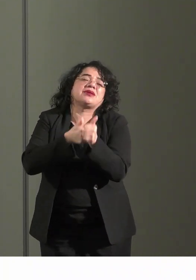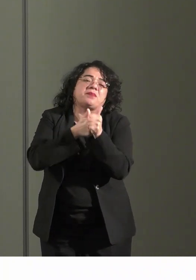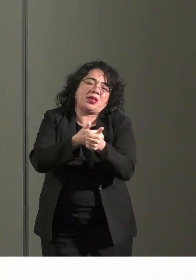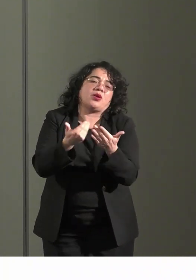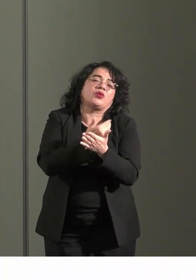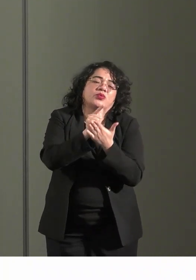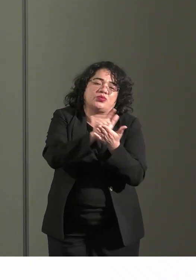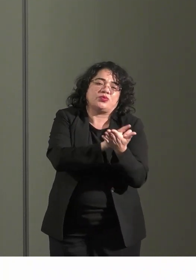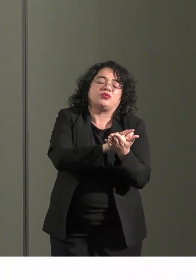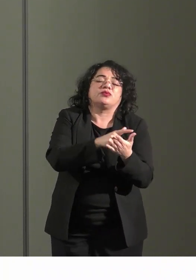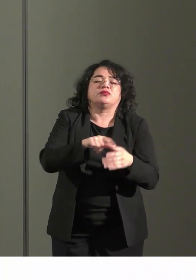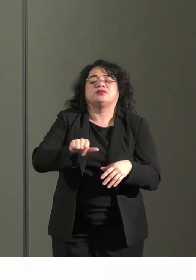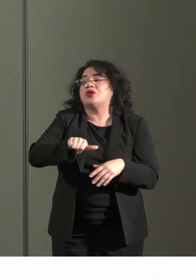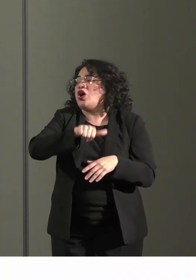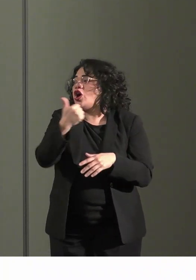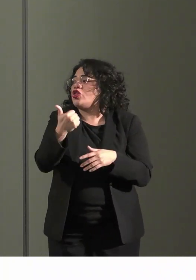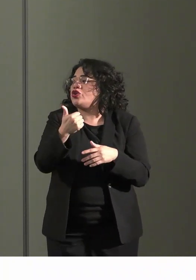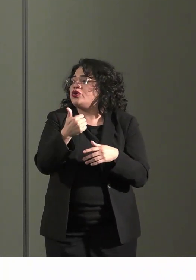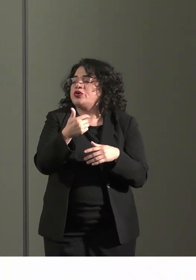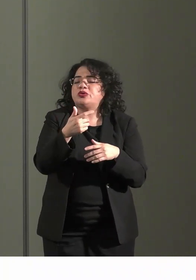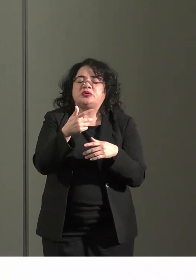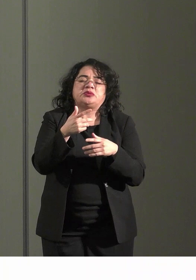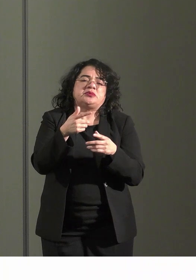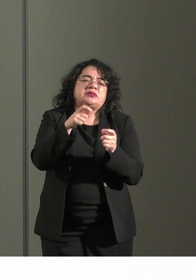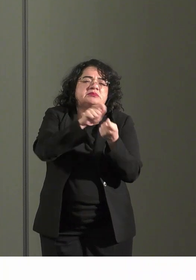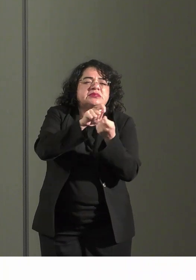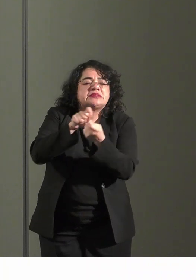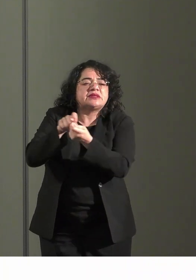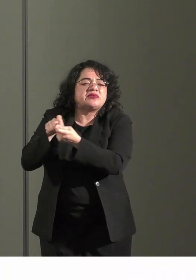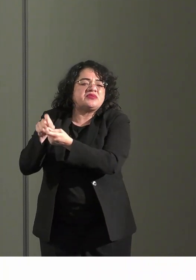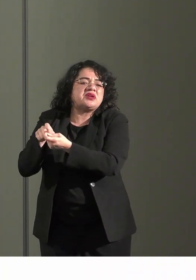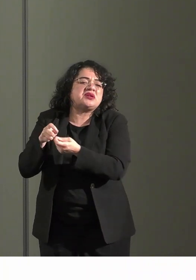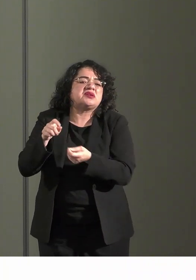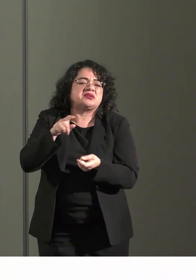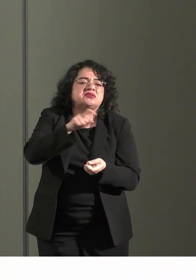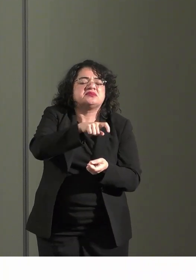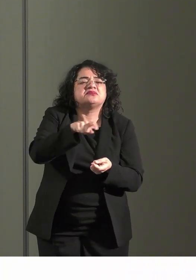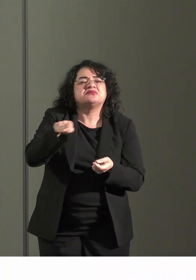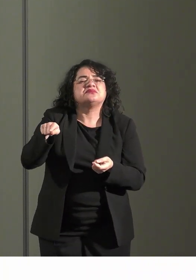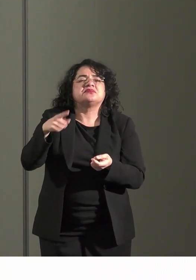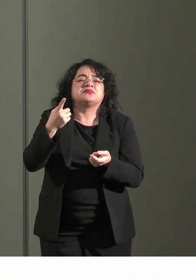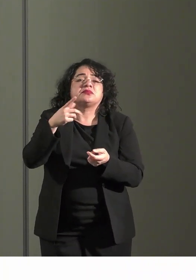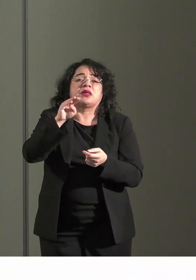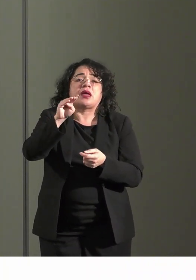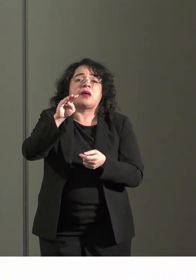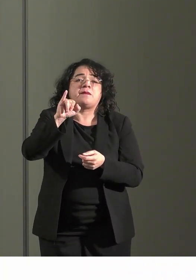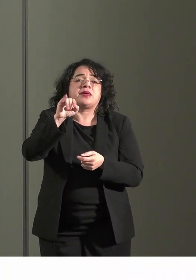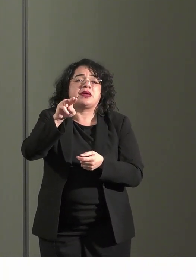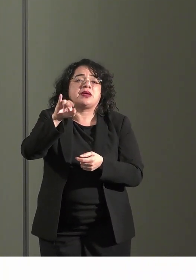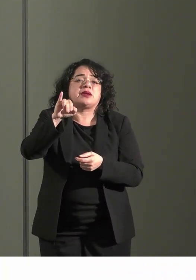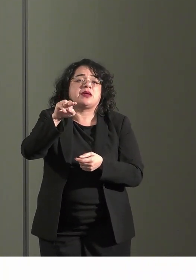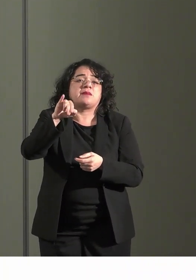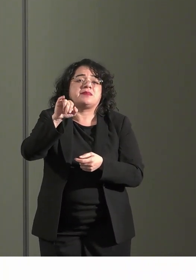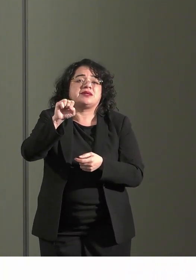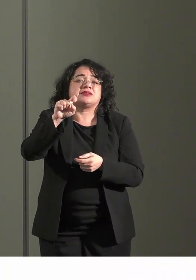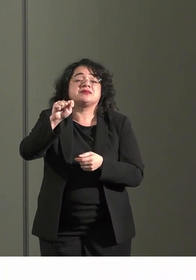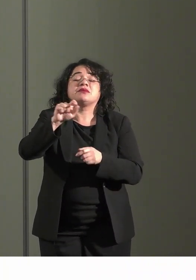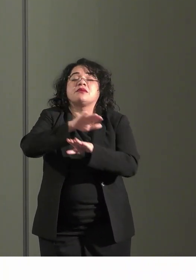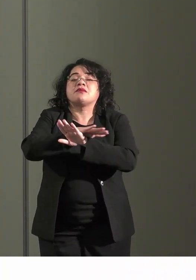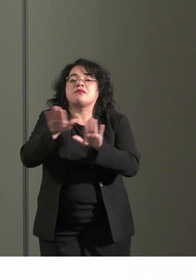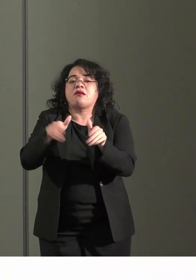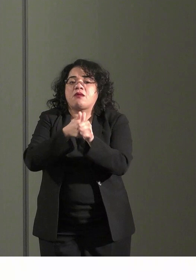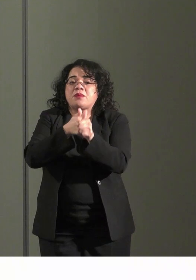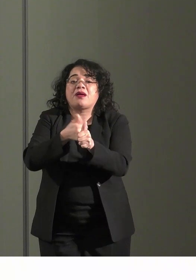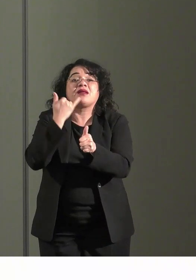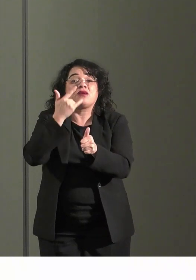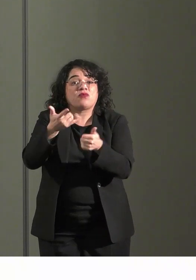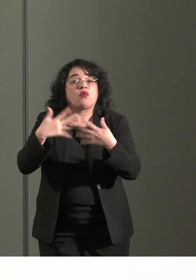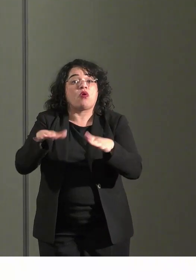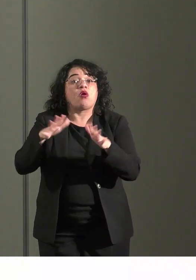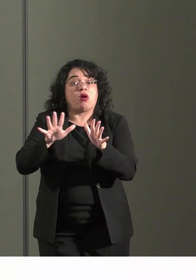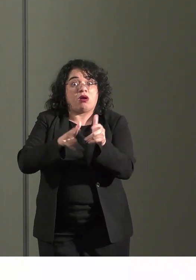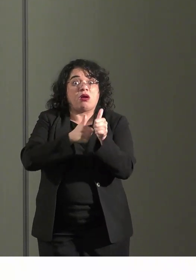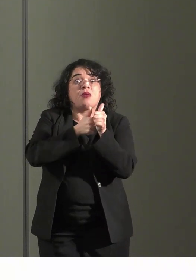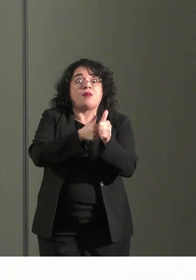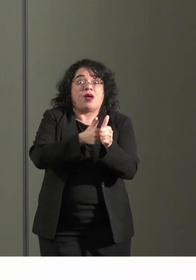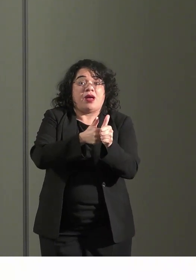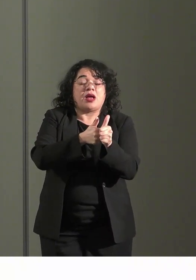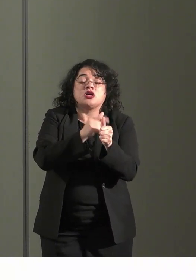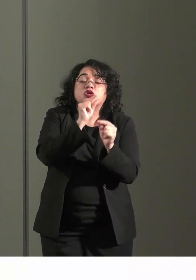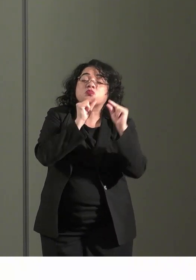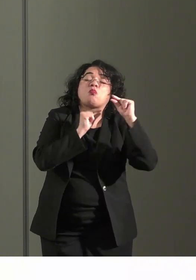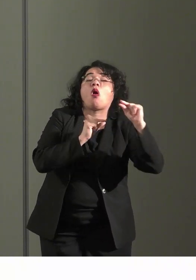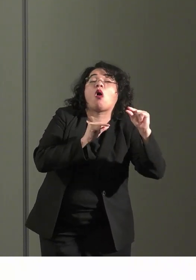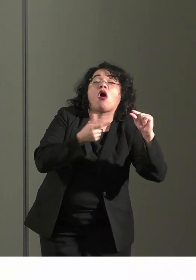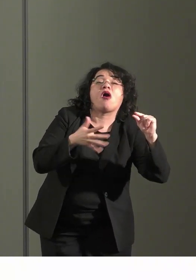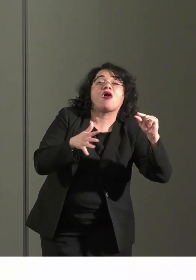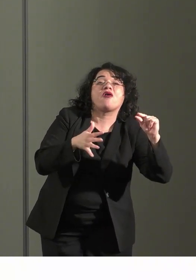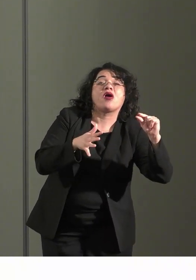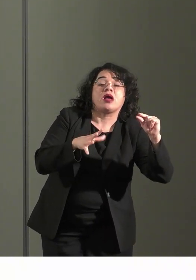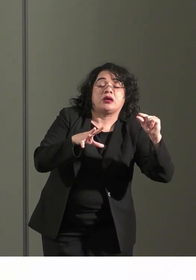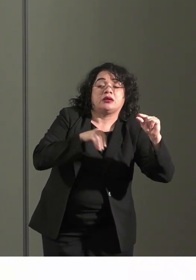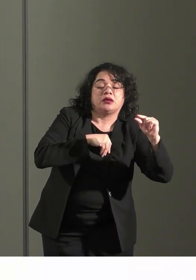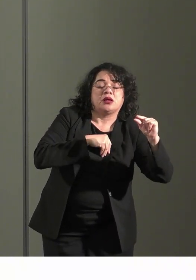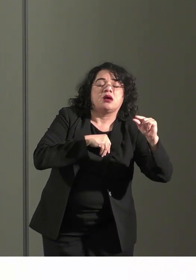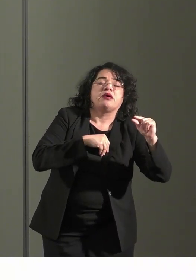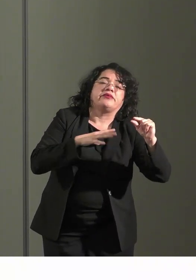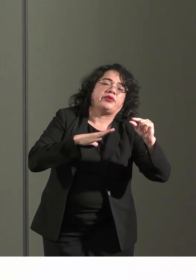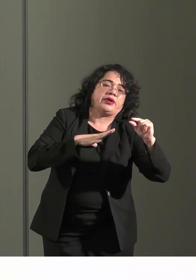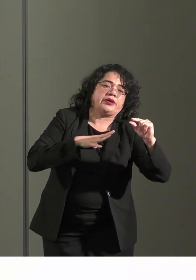are found. One that deals with non-compliance you comply in small amount it is accepted or under the